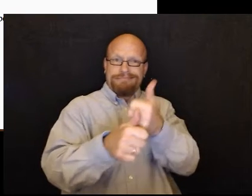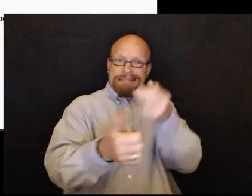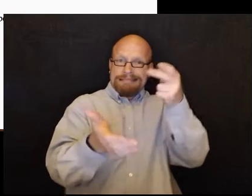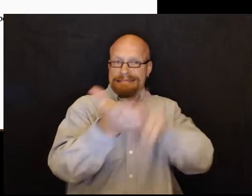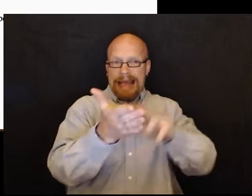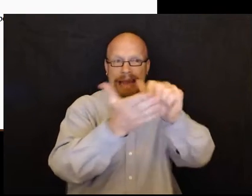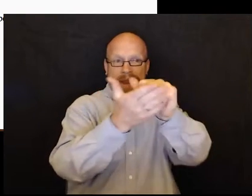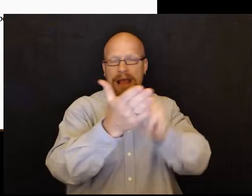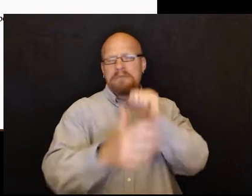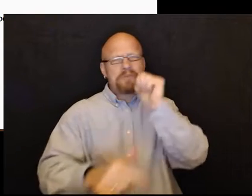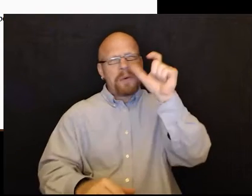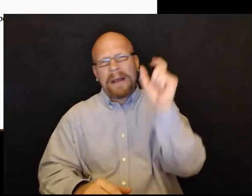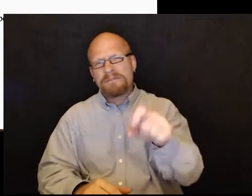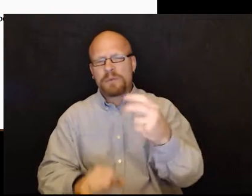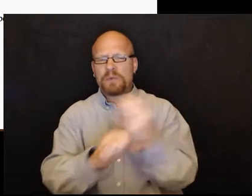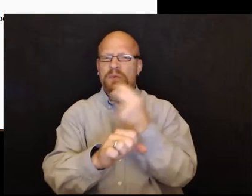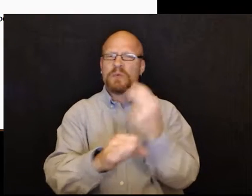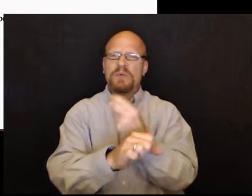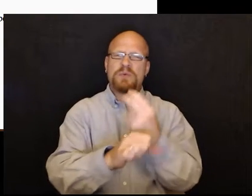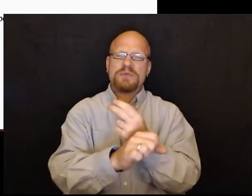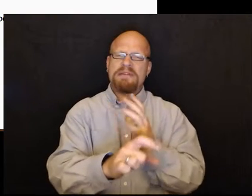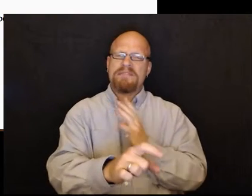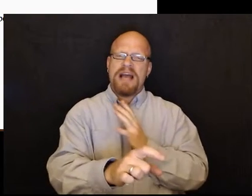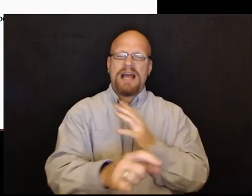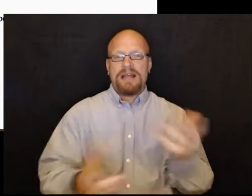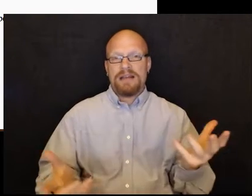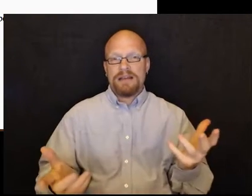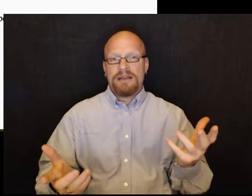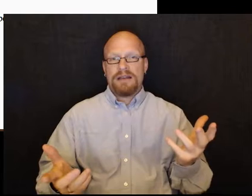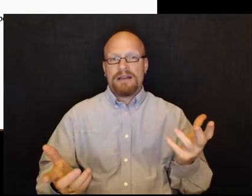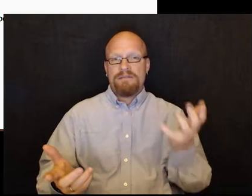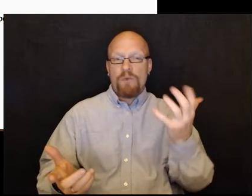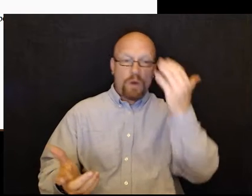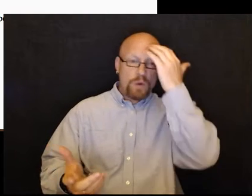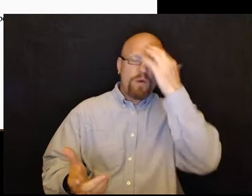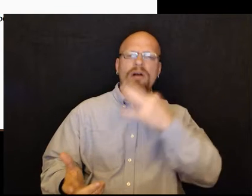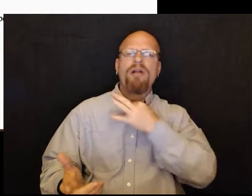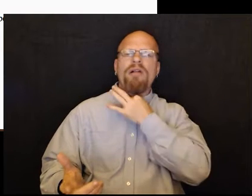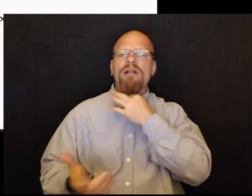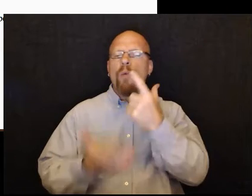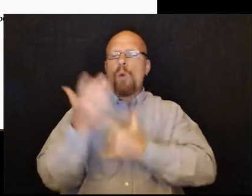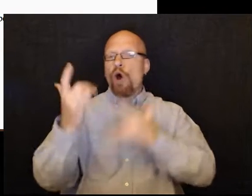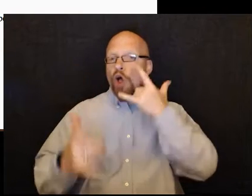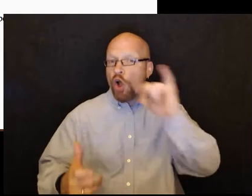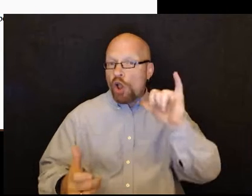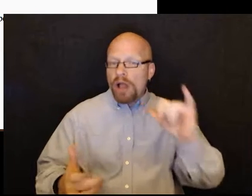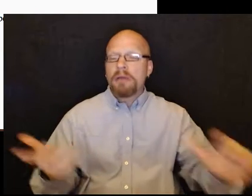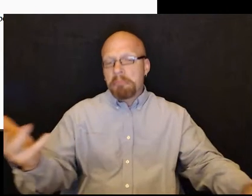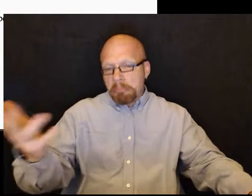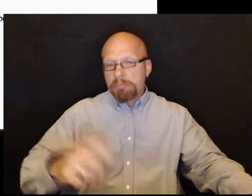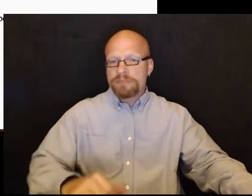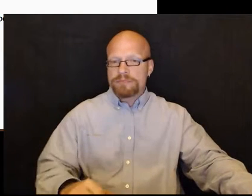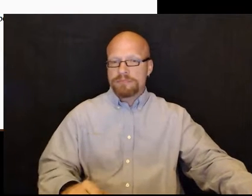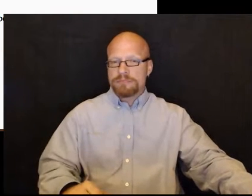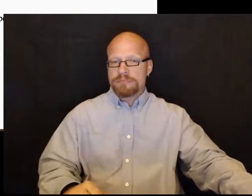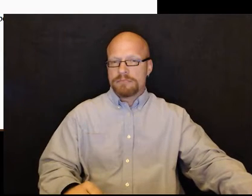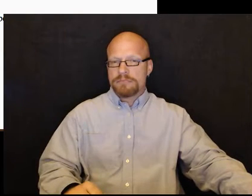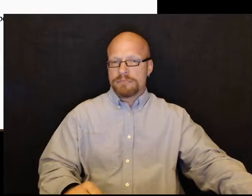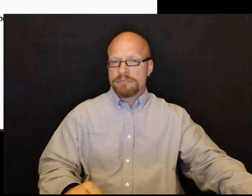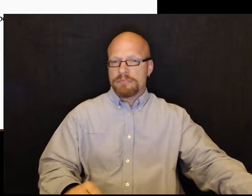that's what I like about it I have an account that was free to create you can create your own account you don't have to you can just use without an account